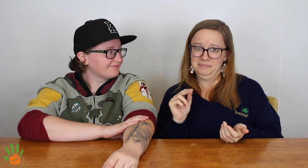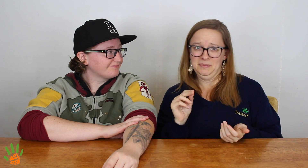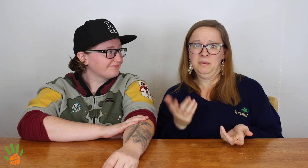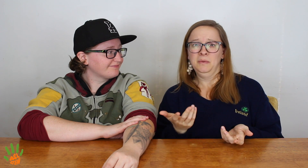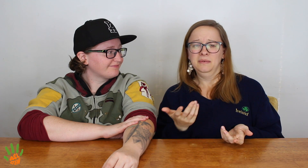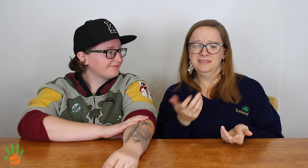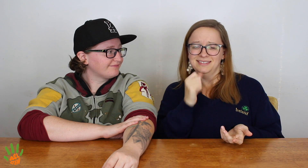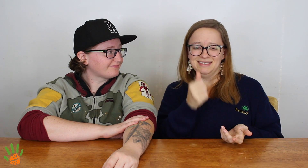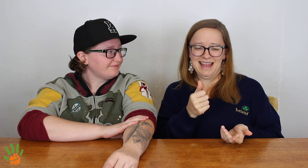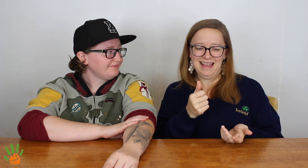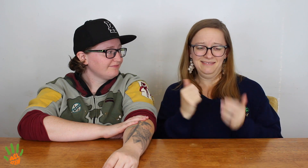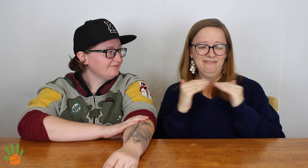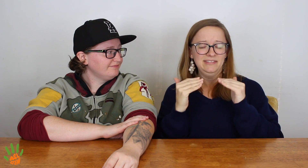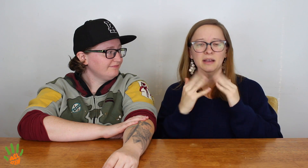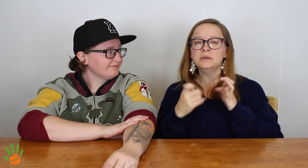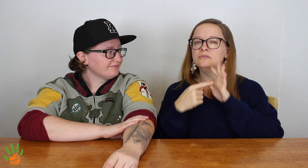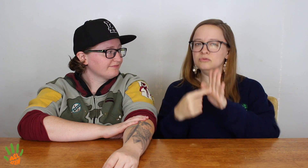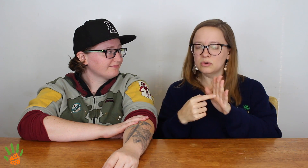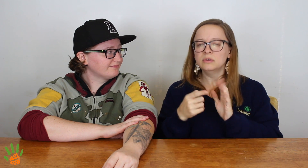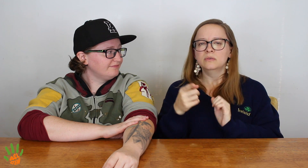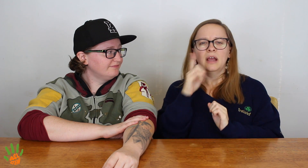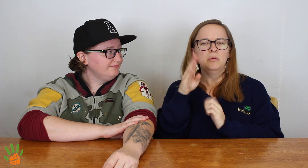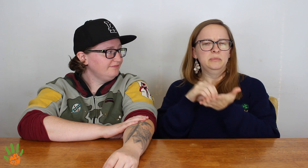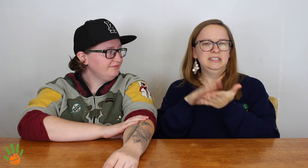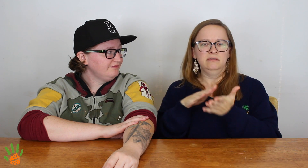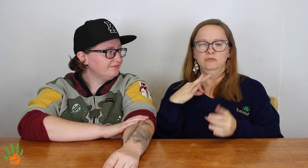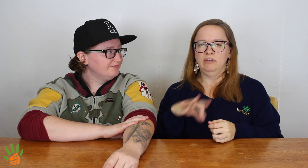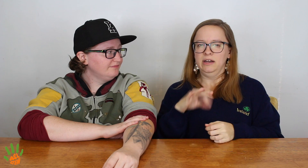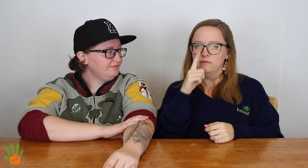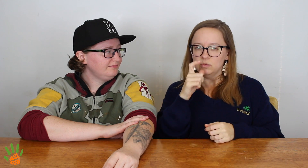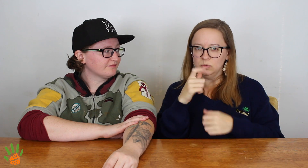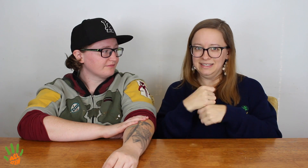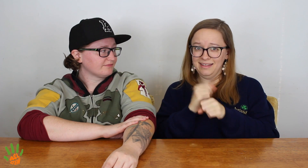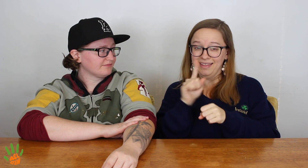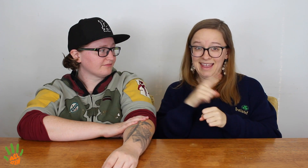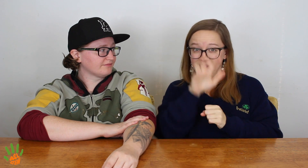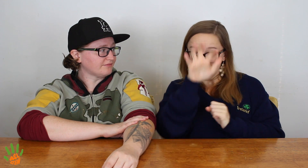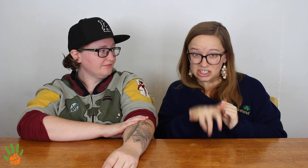No, it's not fair. I want to show you, I'll put down the credit of who did this,